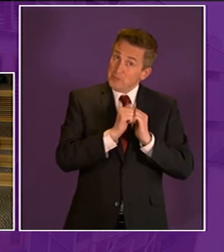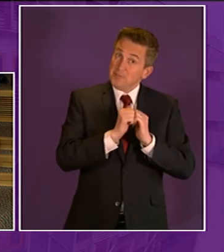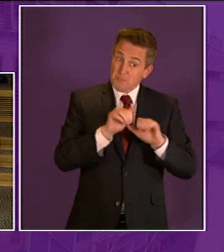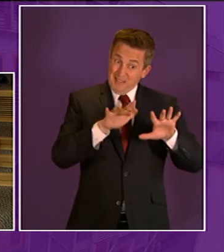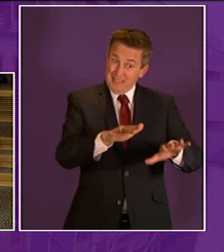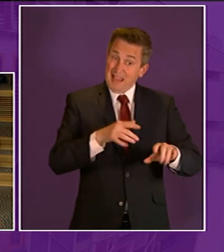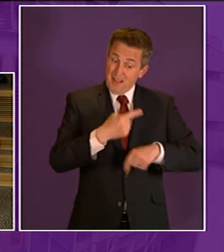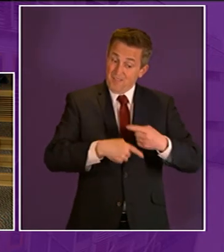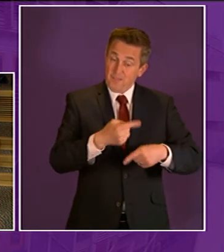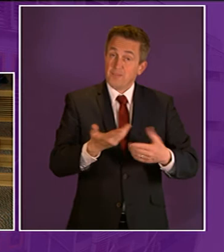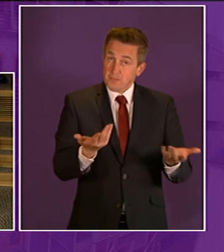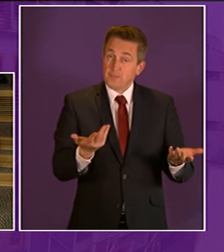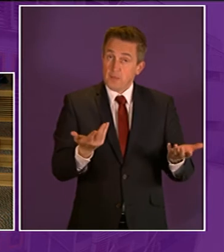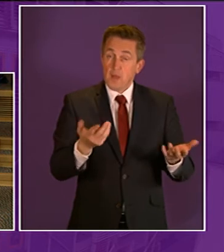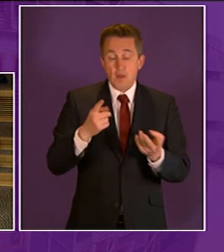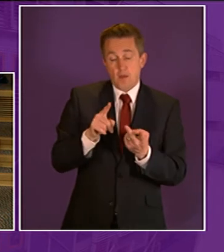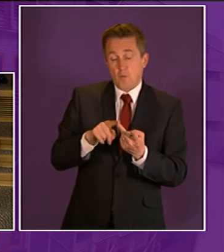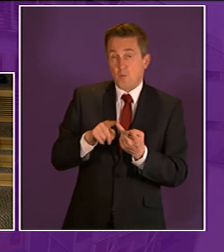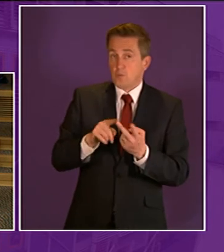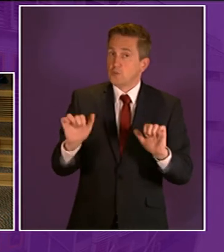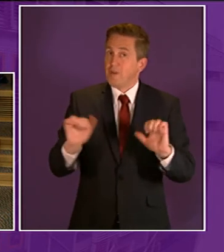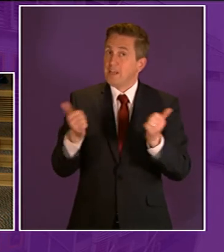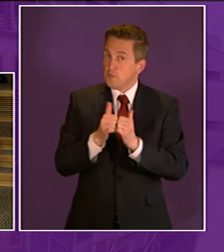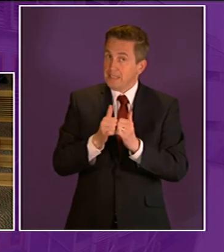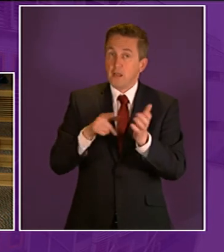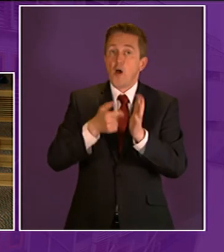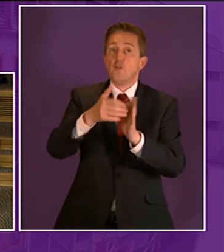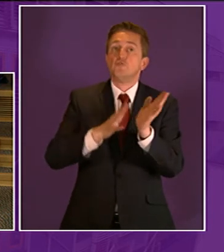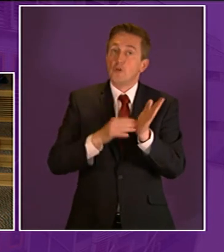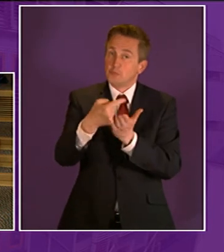What has not been agreed are the terms and conditions.